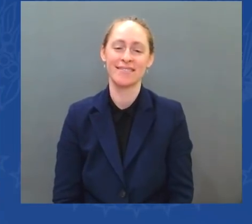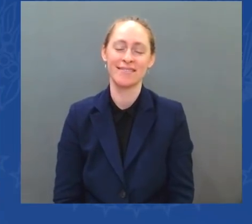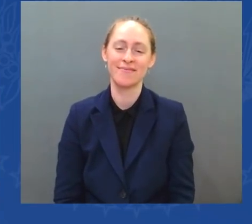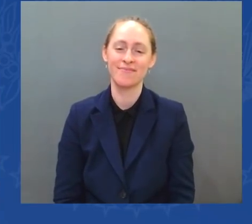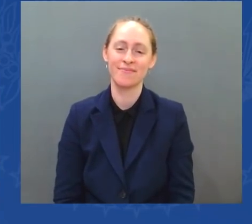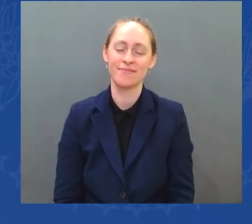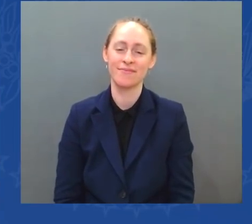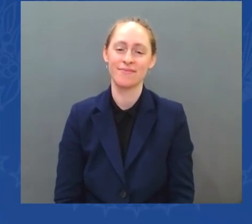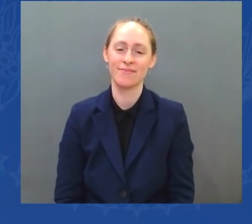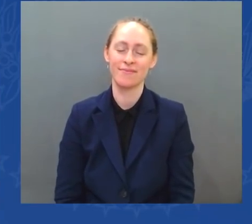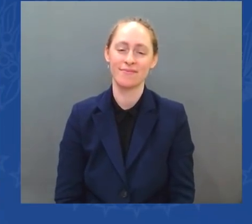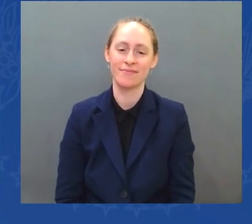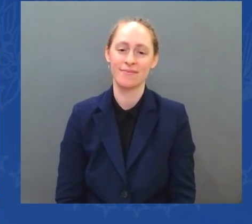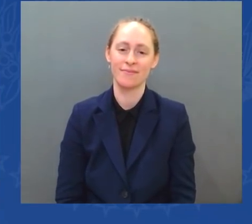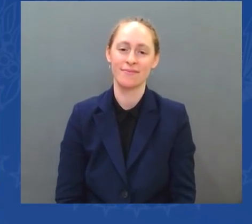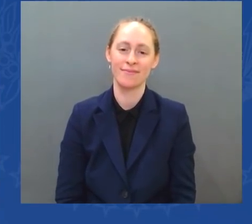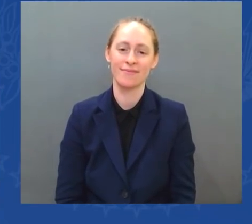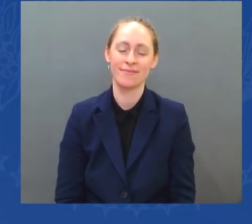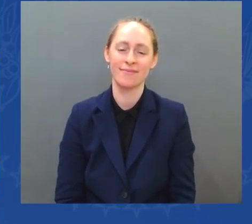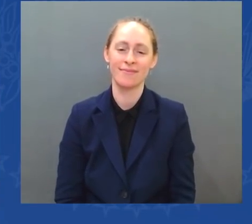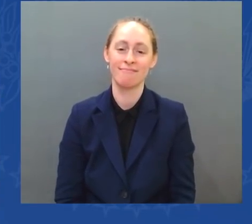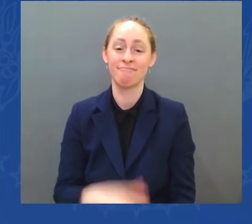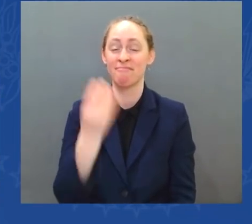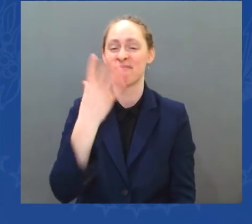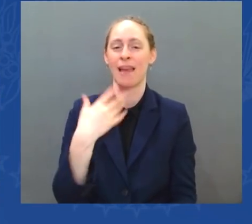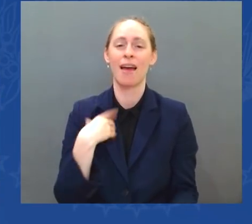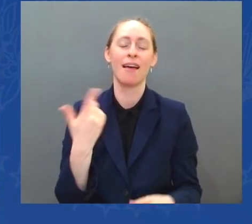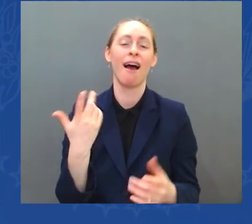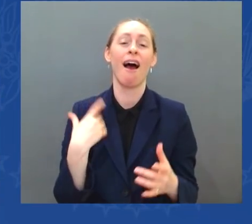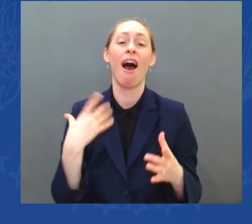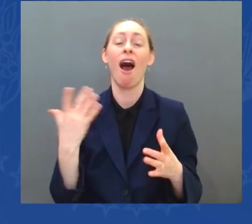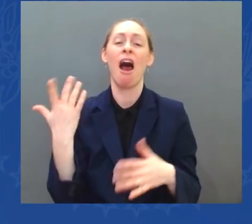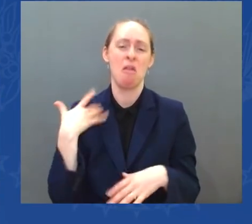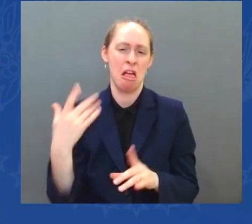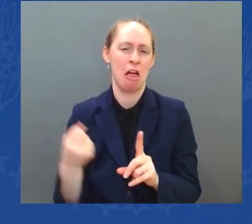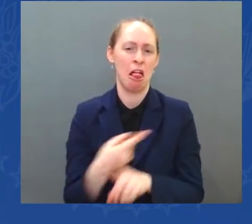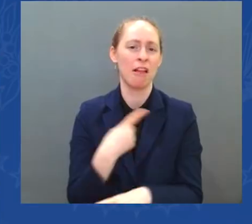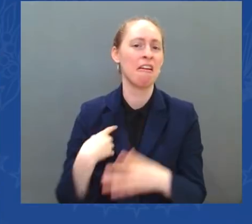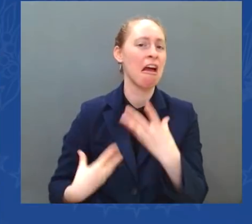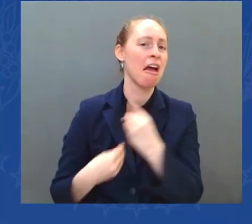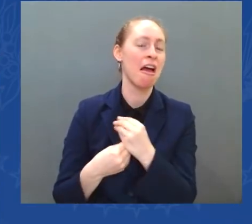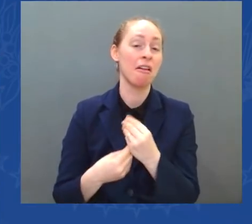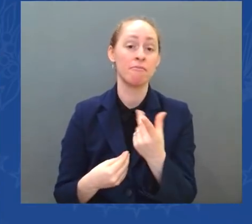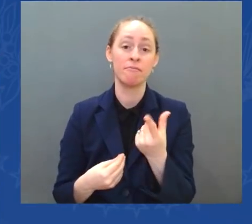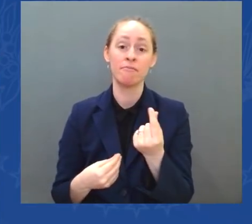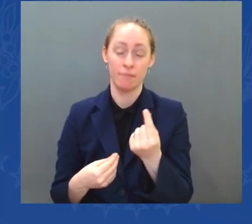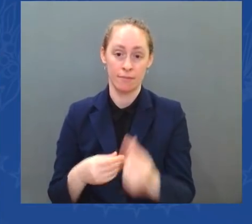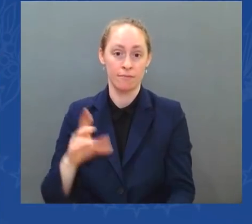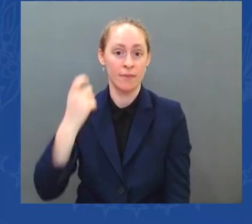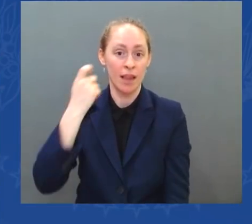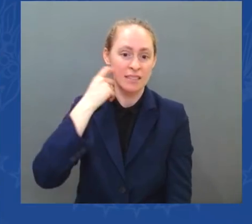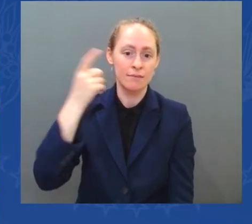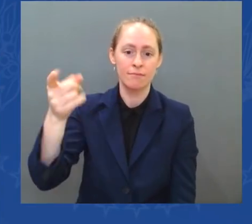I had a -- Mary Barra, the chairman of the board of General Motors. Remember when about 10 months ago